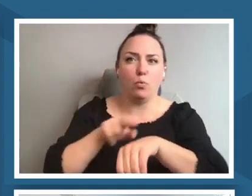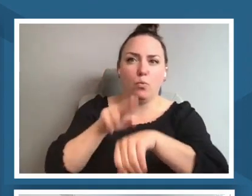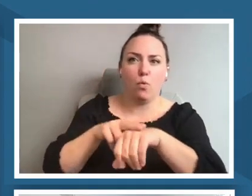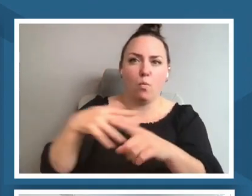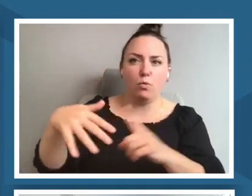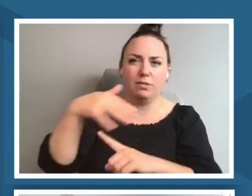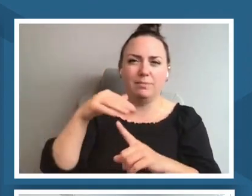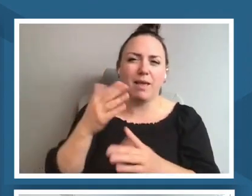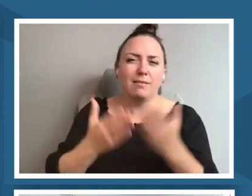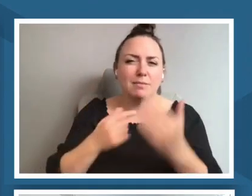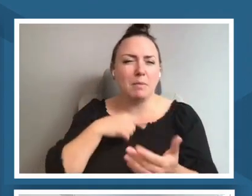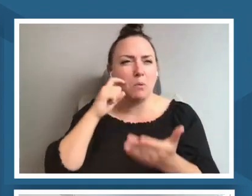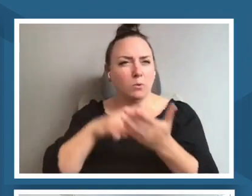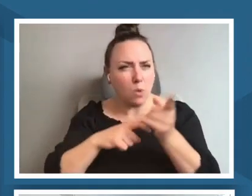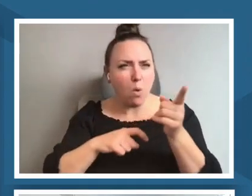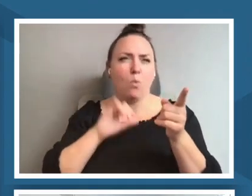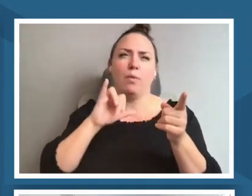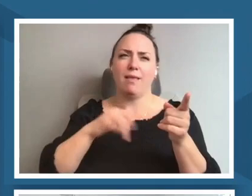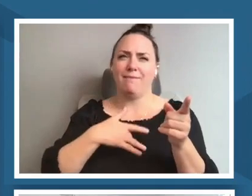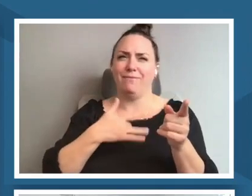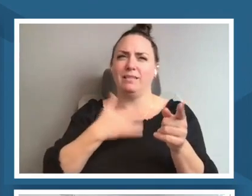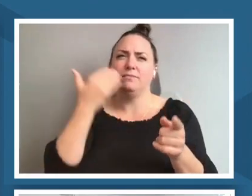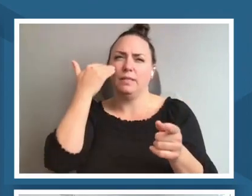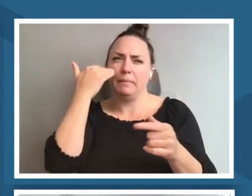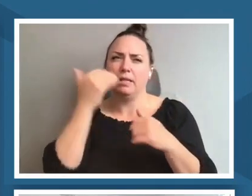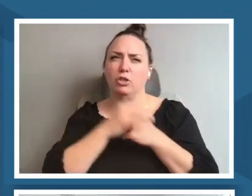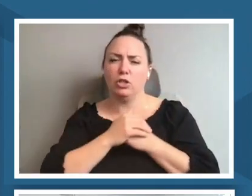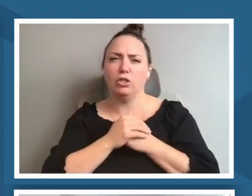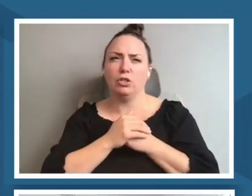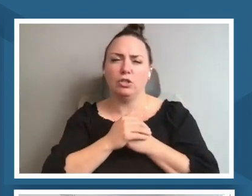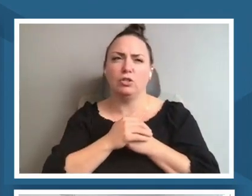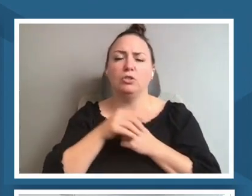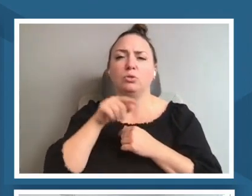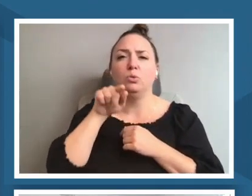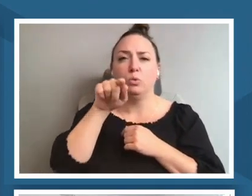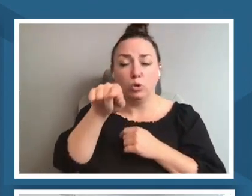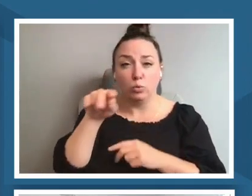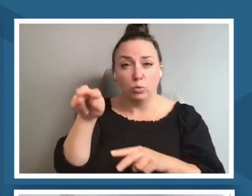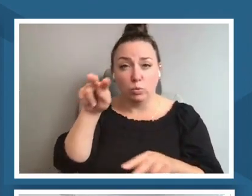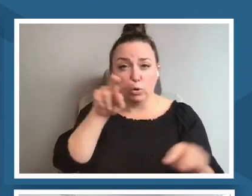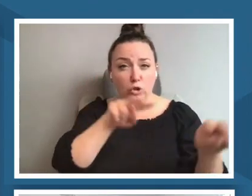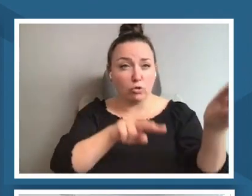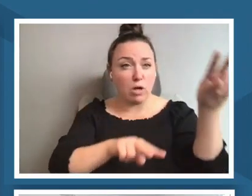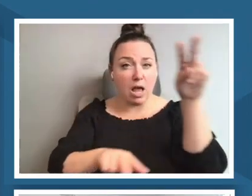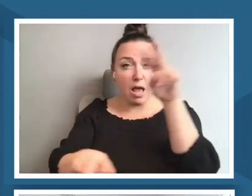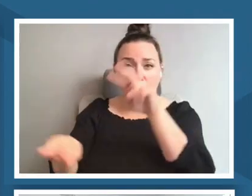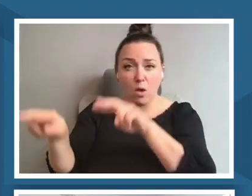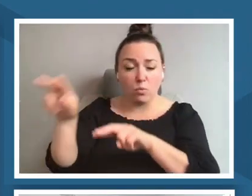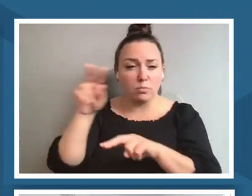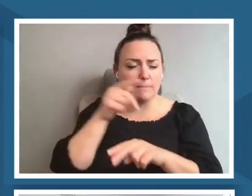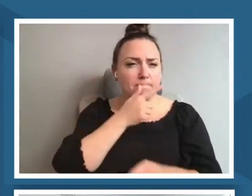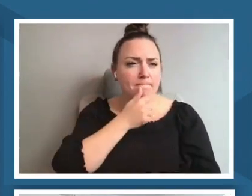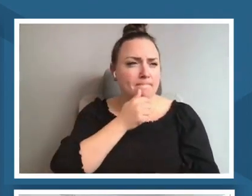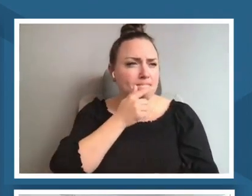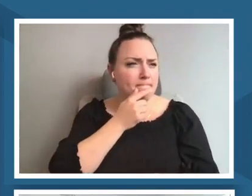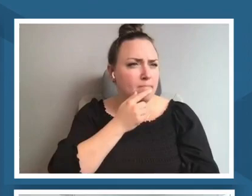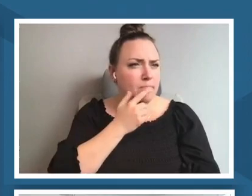and as you look around ask yourself